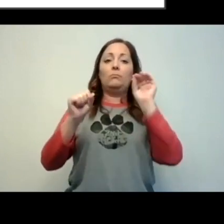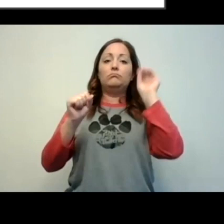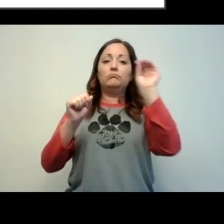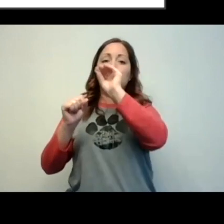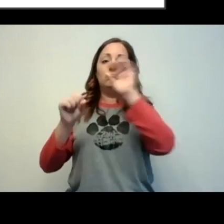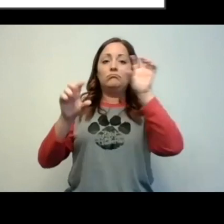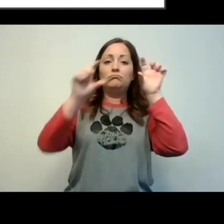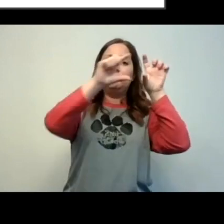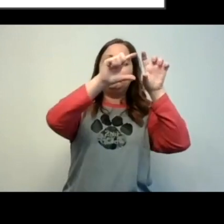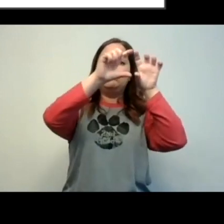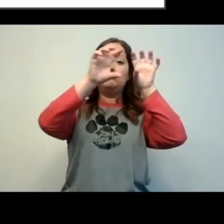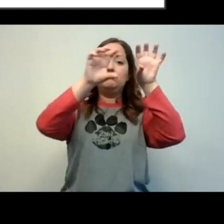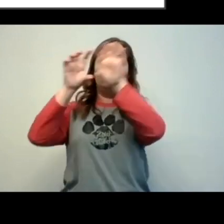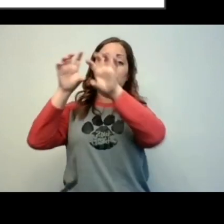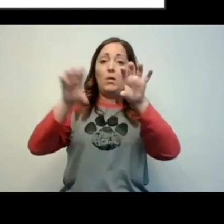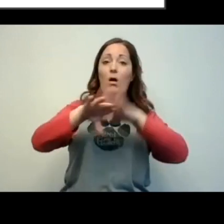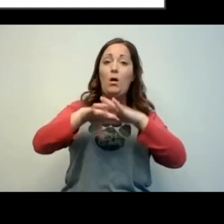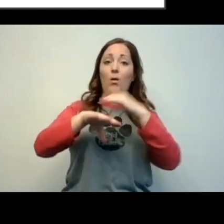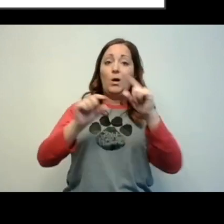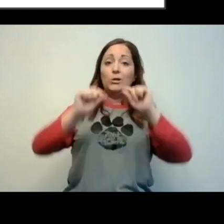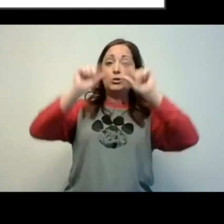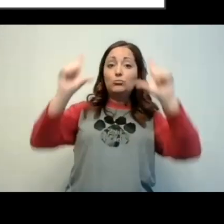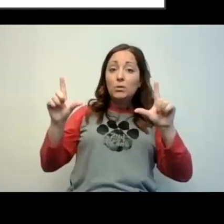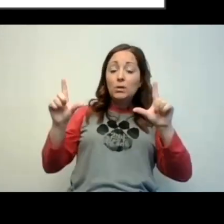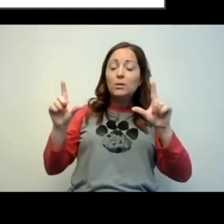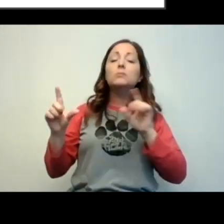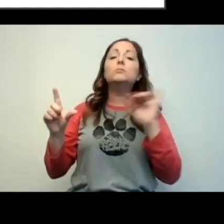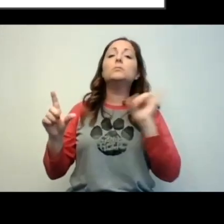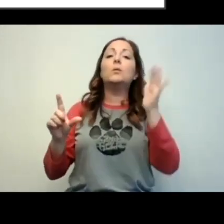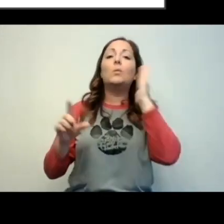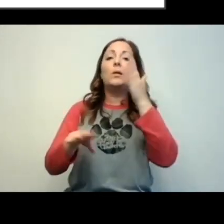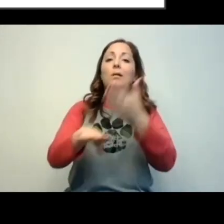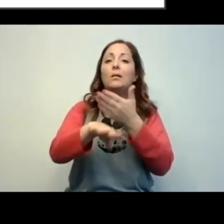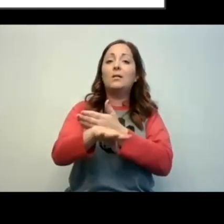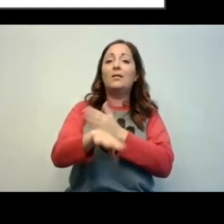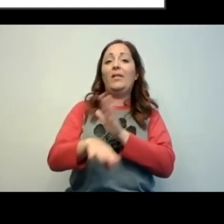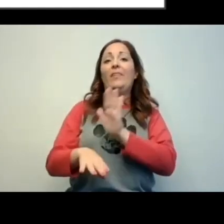where you can't do all of these things and we understand that Microsoft is